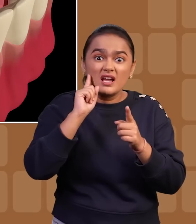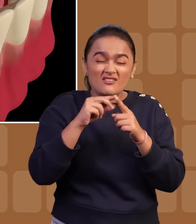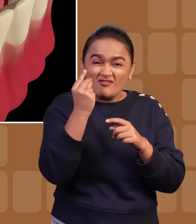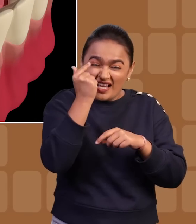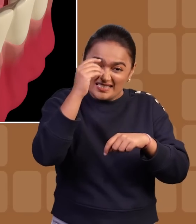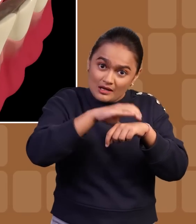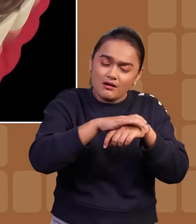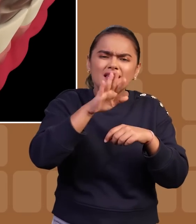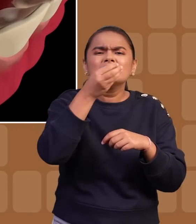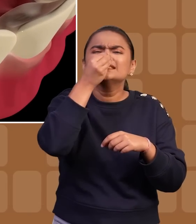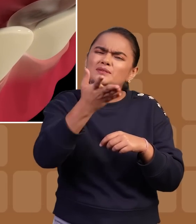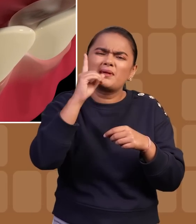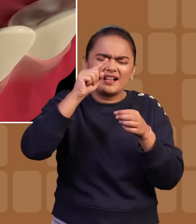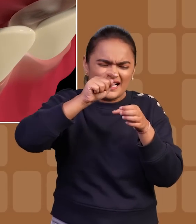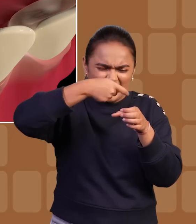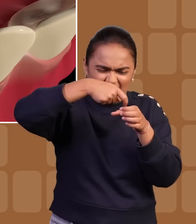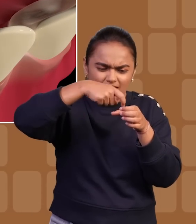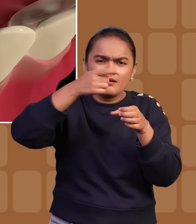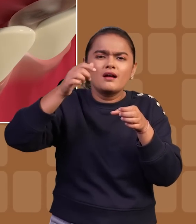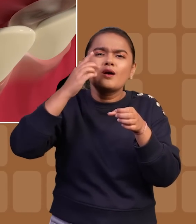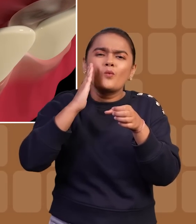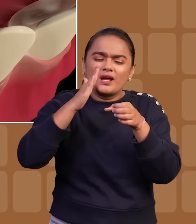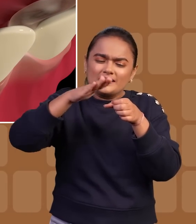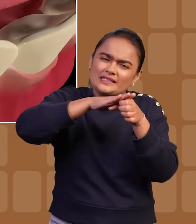If caught early, it can be treated with a simple filling.